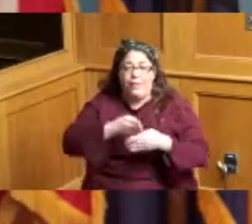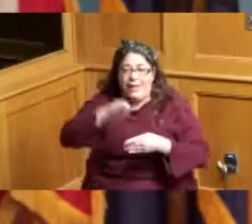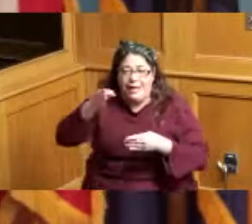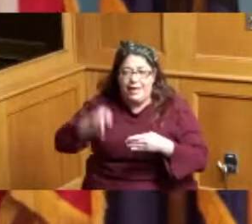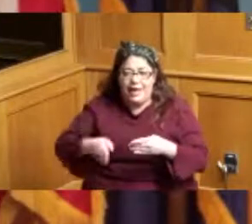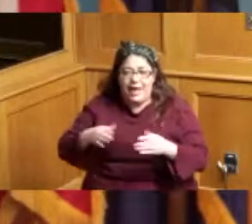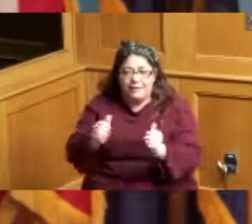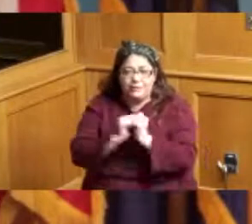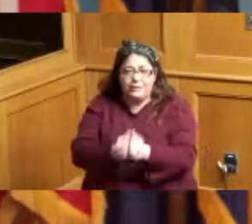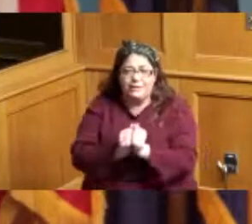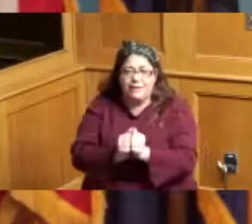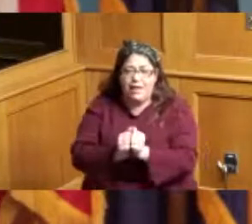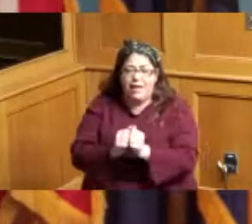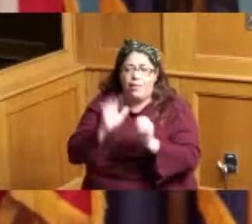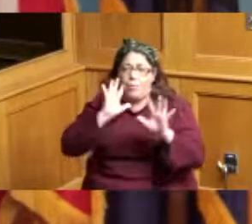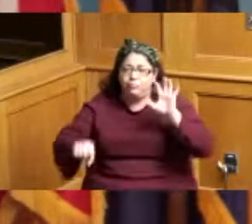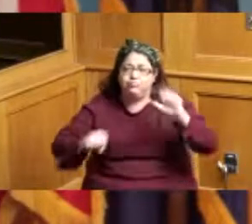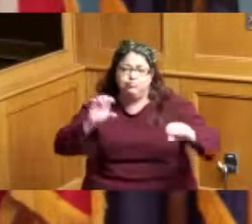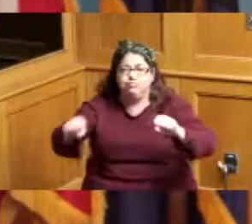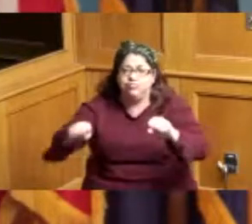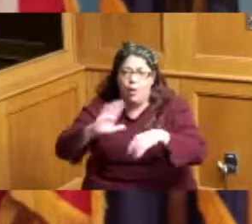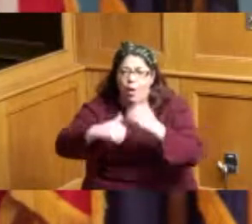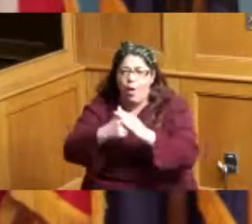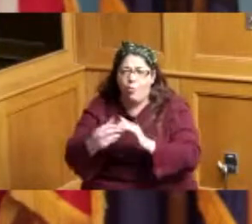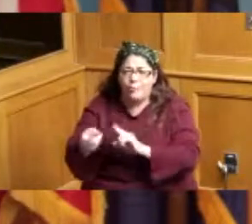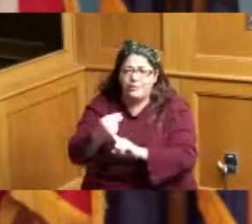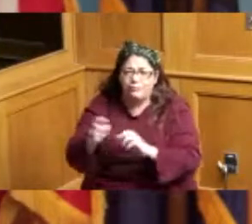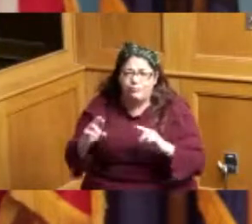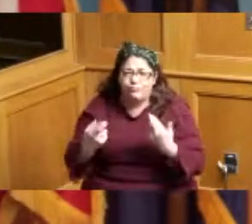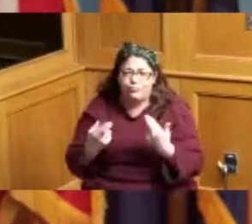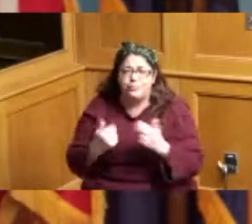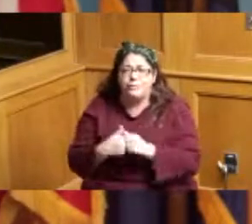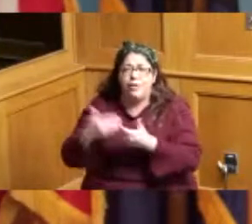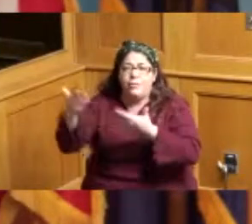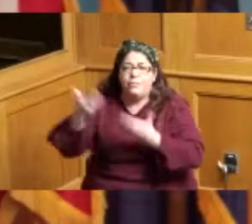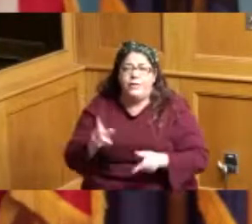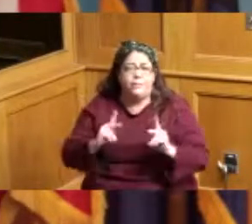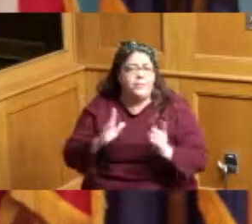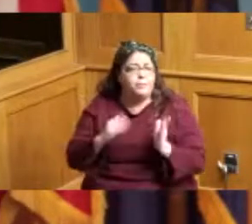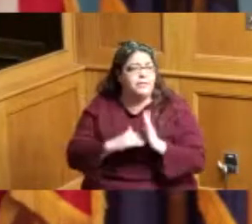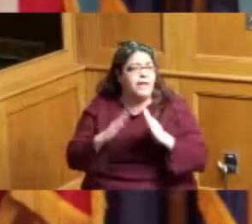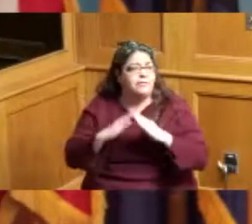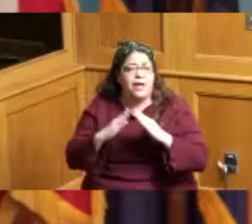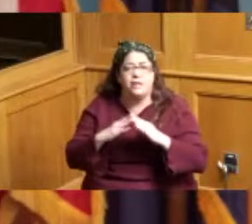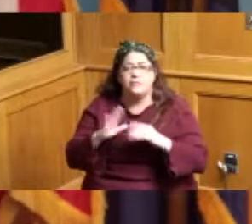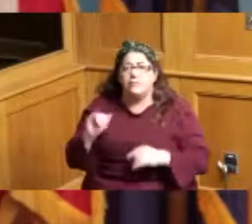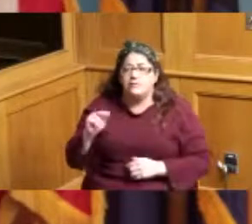to book all these hotel rooms we're going to bring people downtown Cincinnati and so they had never